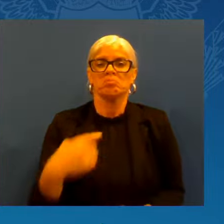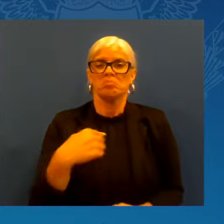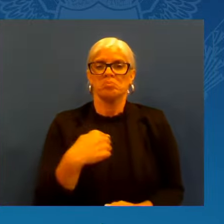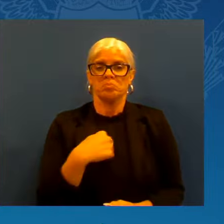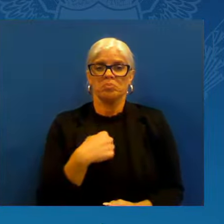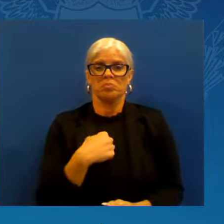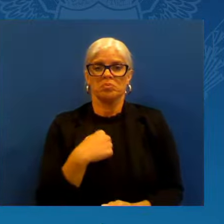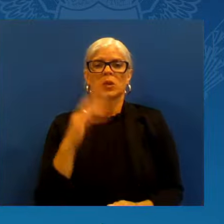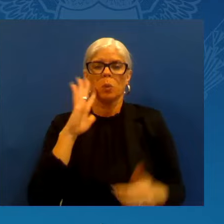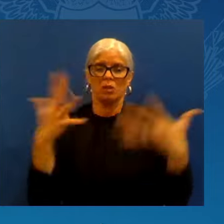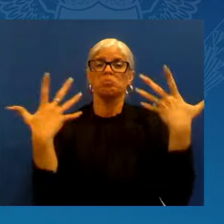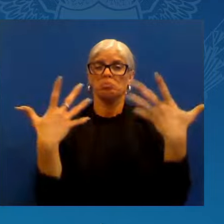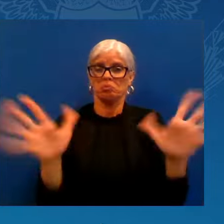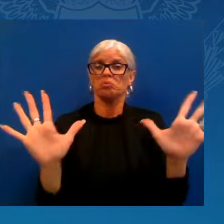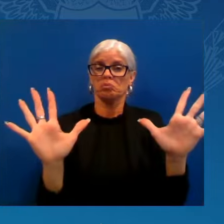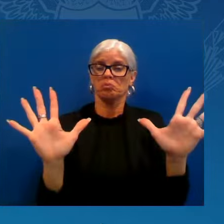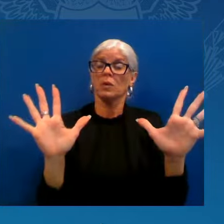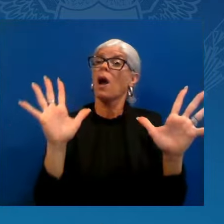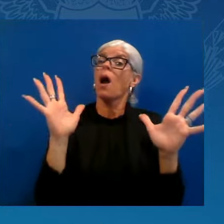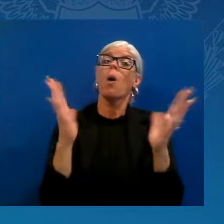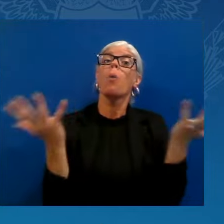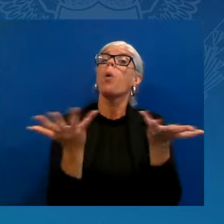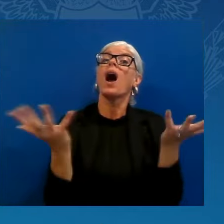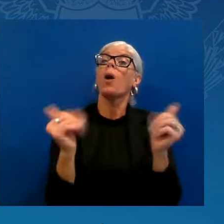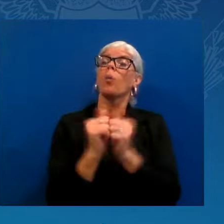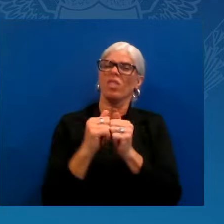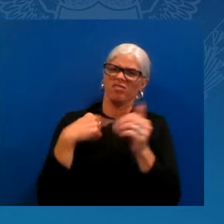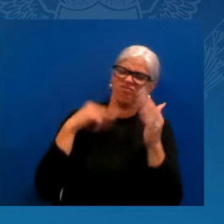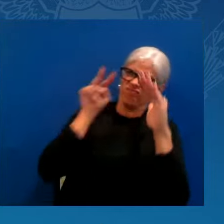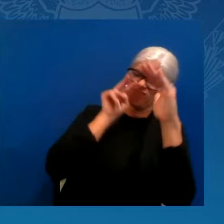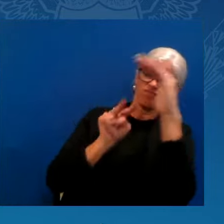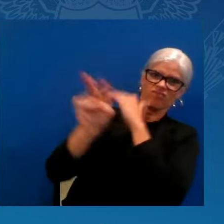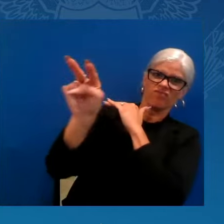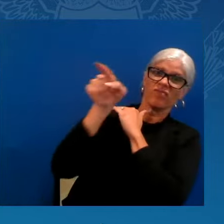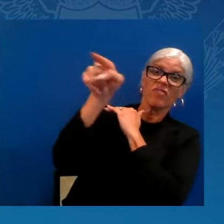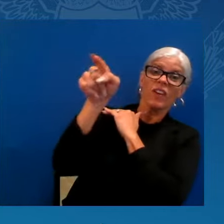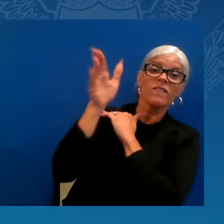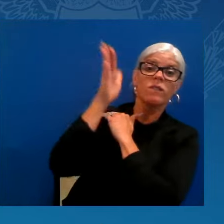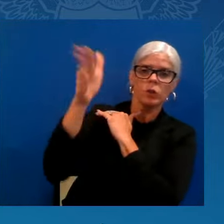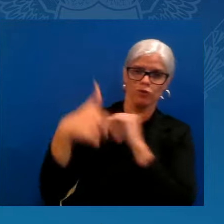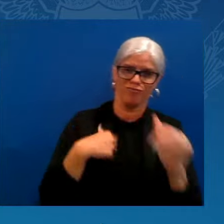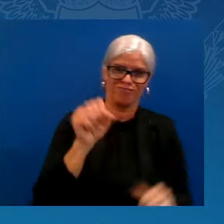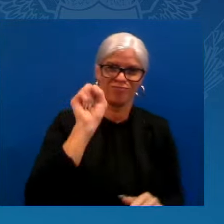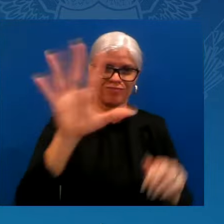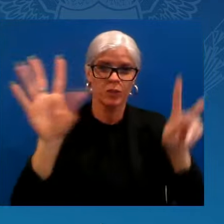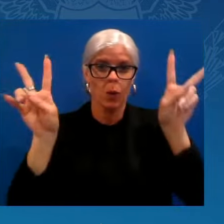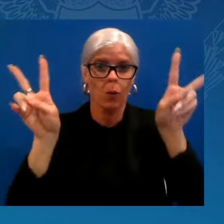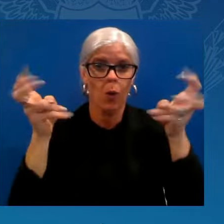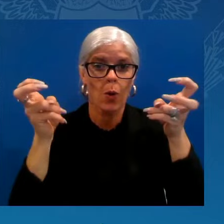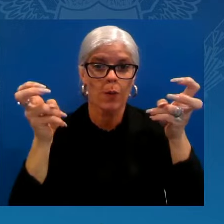A line that inspired an extended discussion during our first Seder at the vice president's residence.